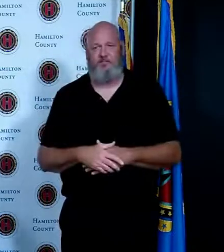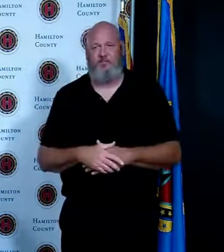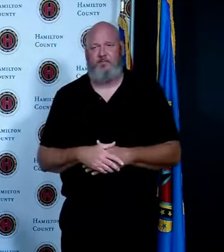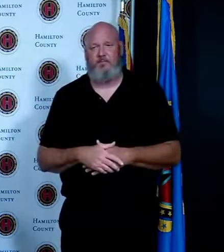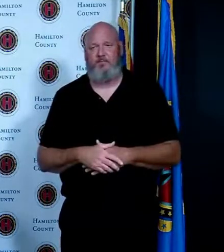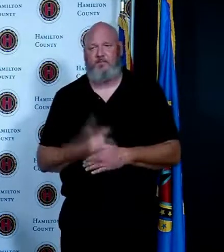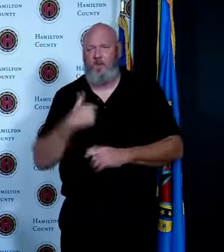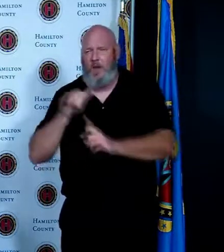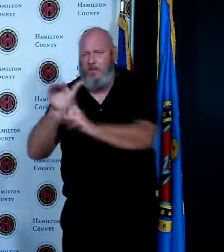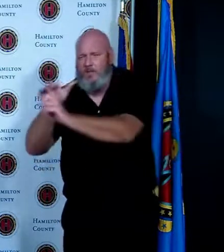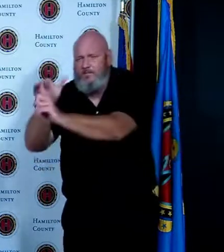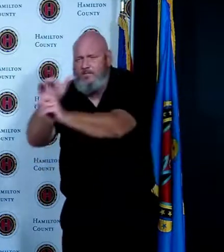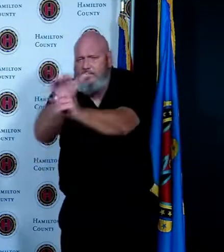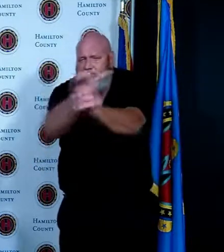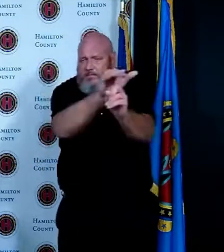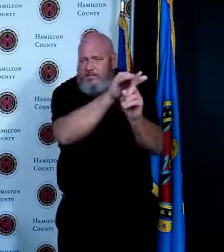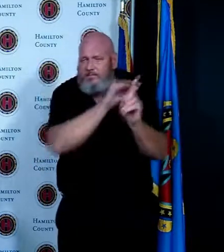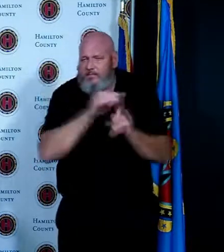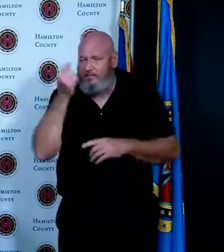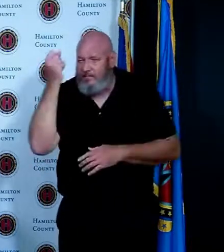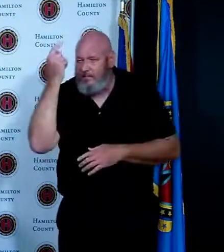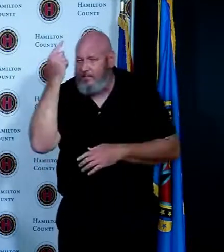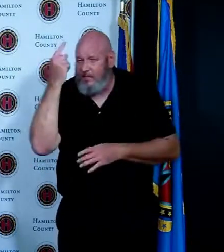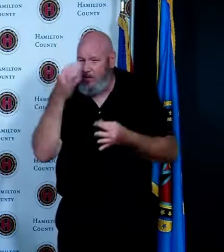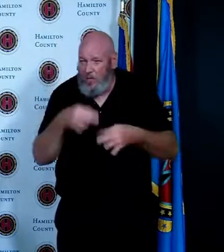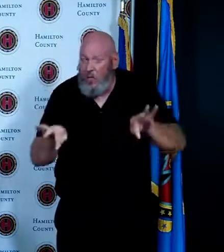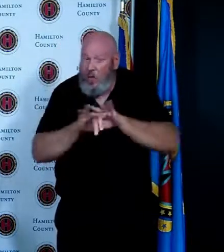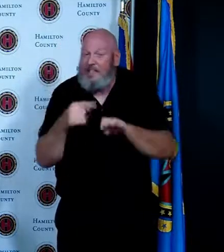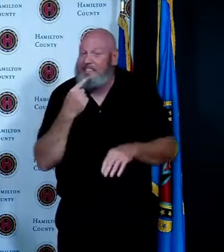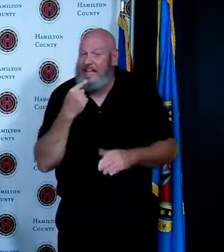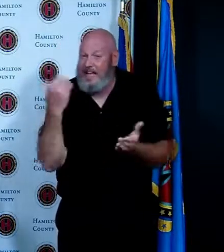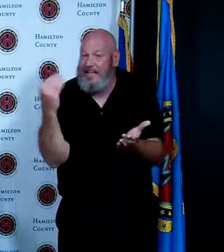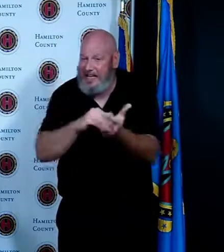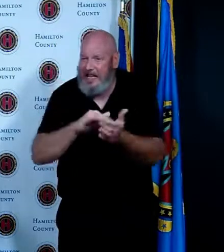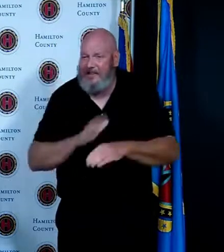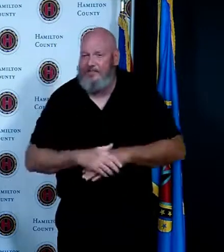think it's worth repeating you know this is up to all of us to do our part to